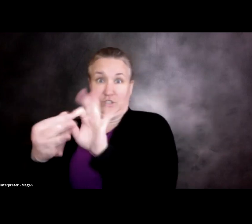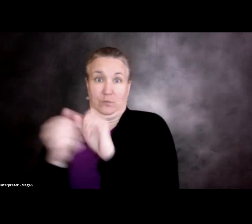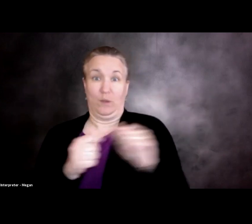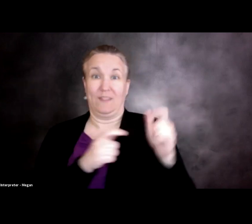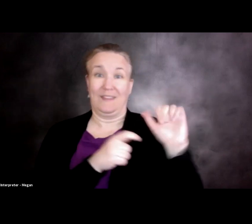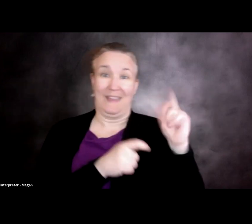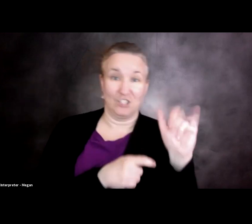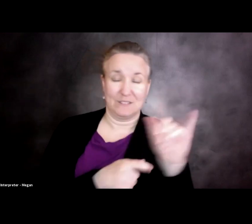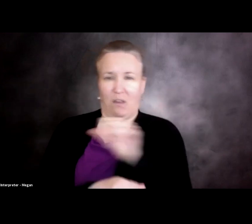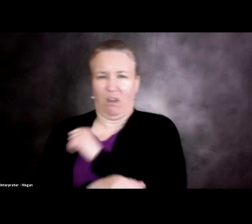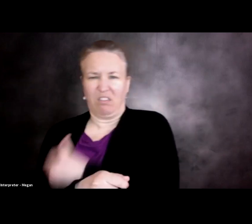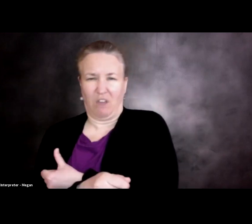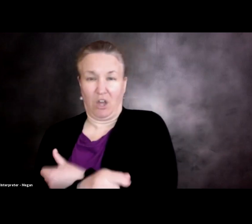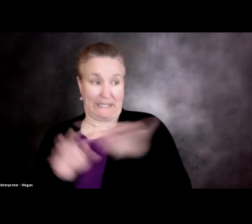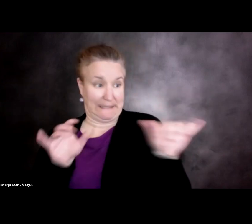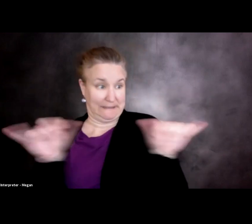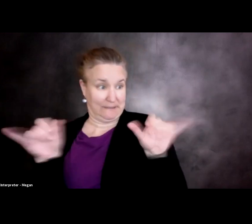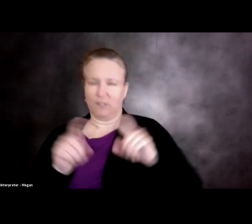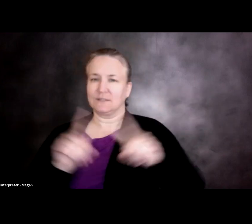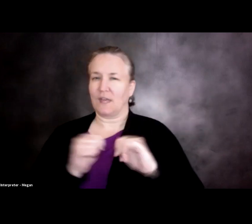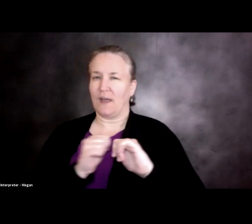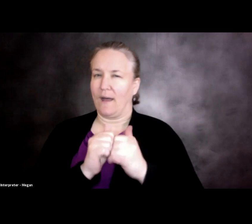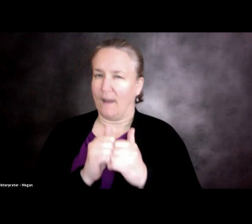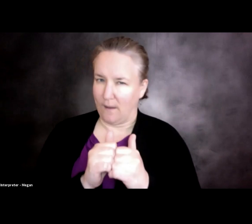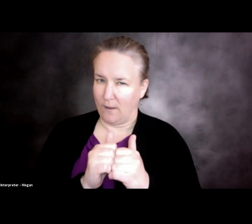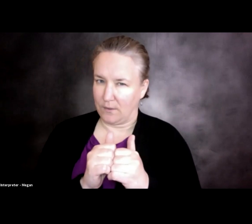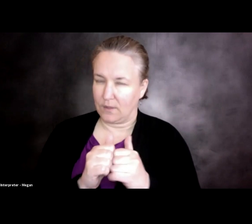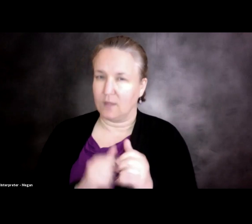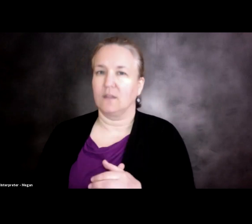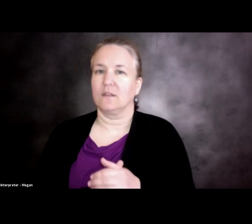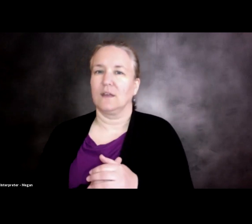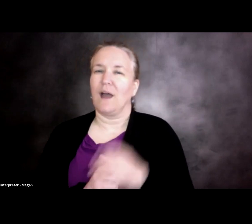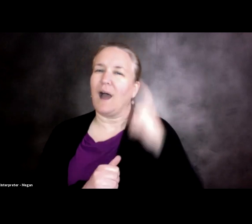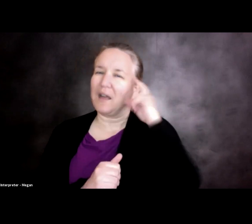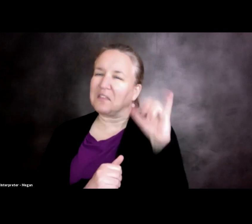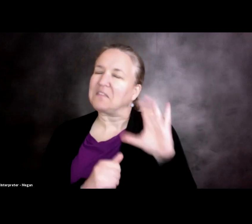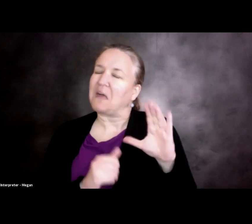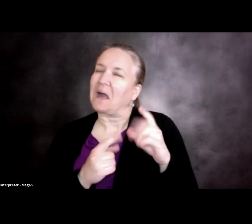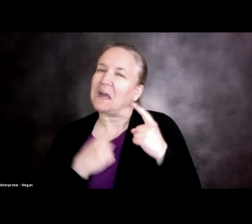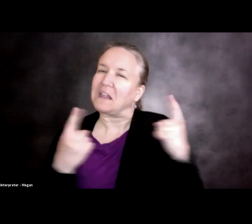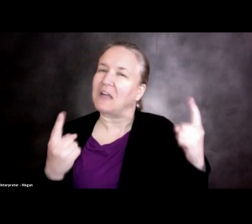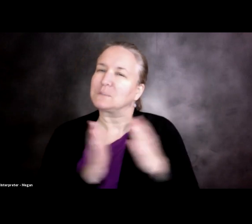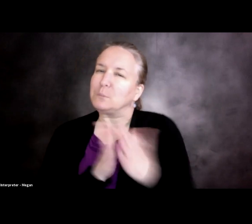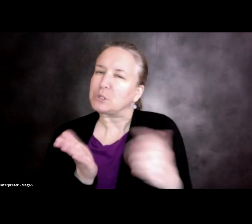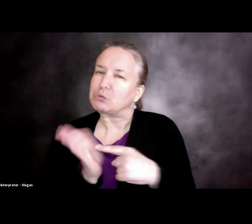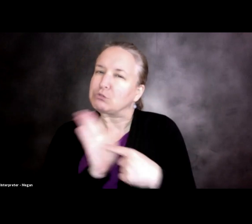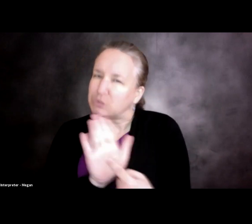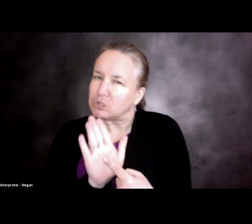This excerpt from Chinua Achebe's classic, I think draws attention to how intersections